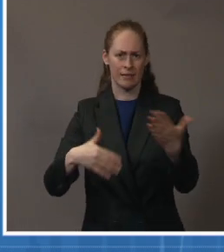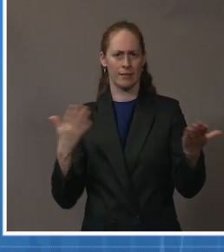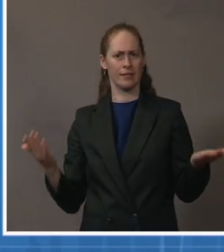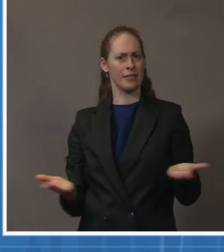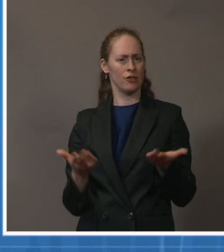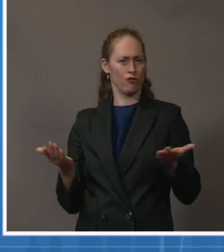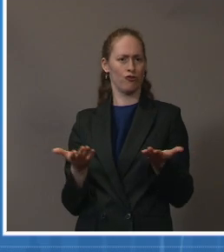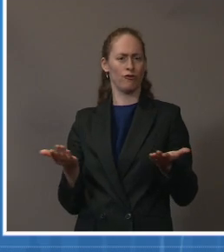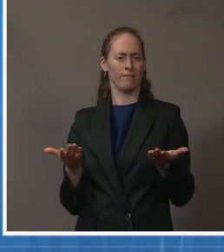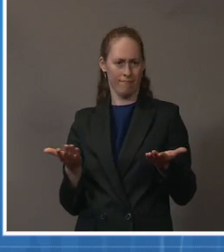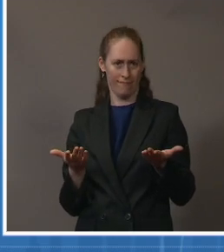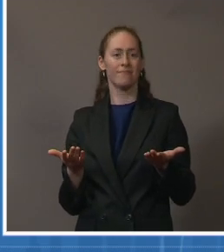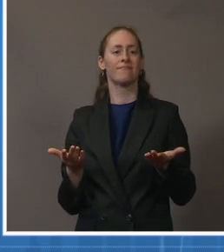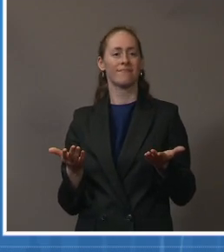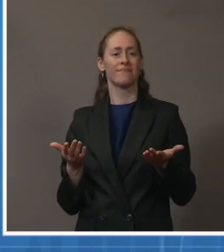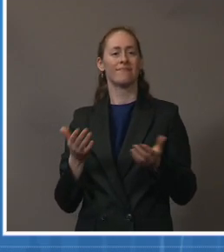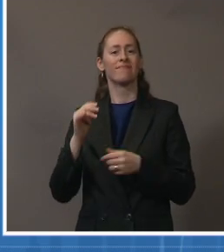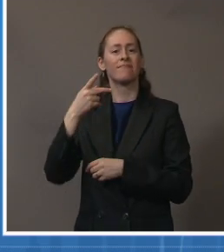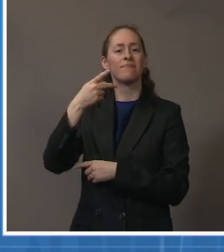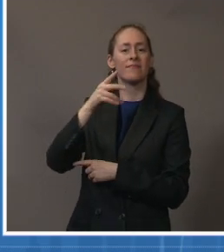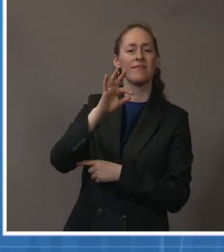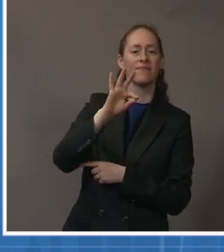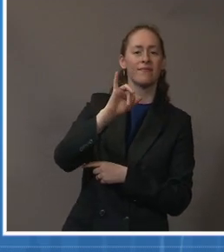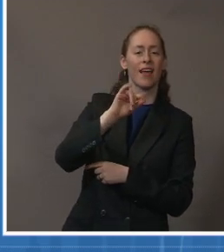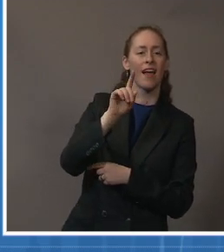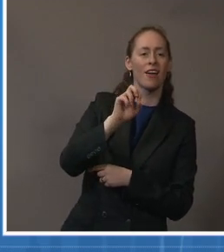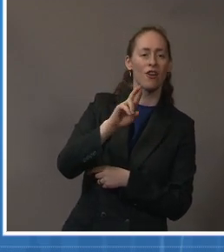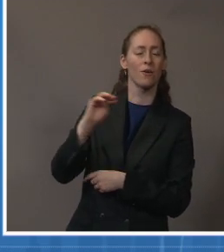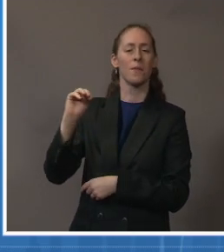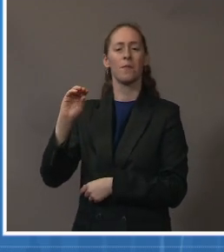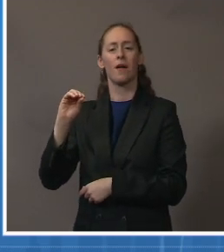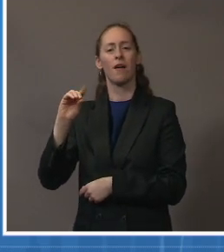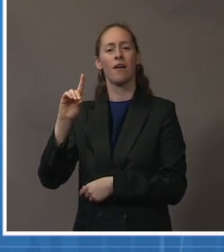Pfizer and Moderna have already increased their capacity to produce vaccines for the world.